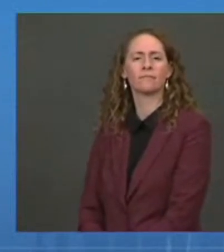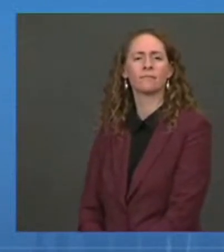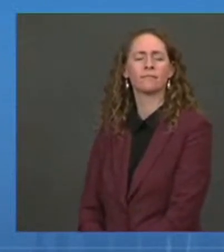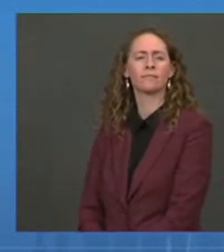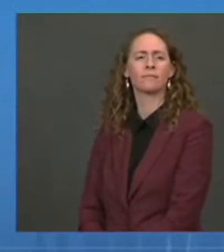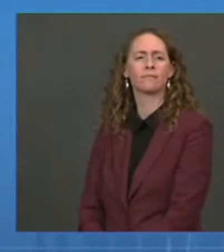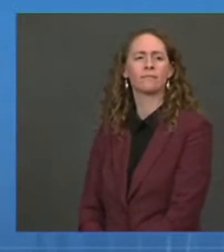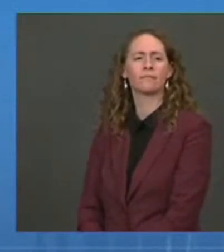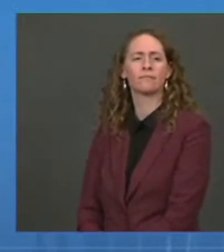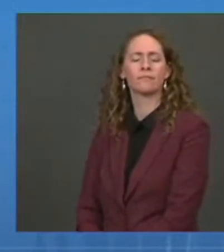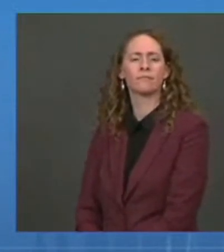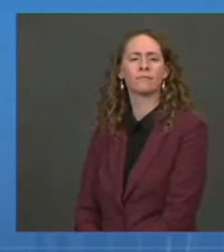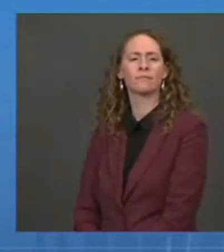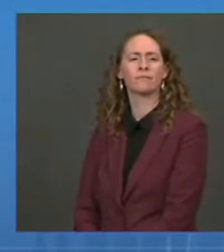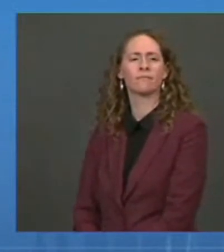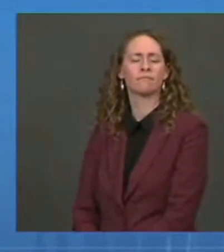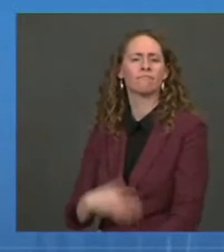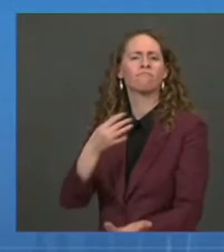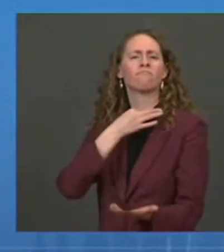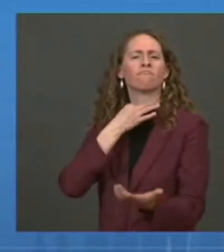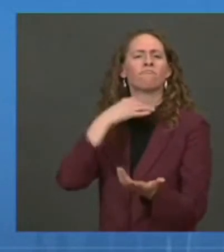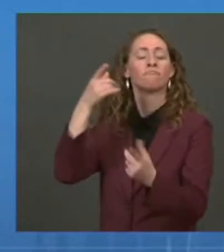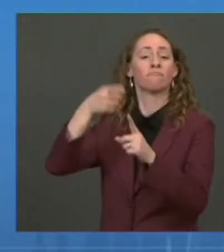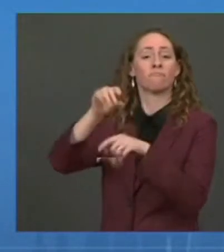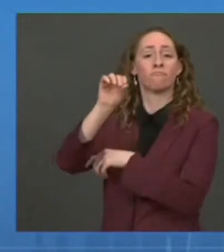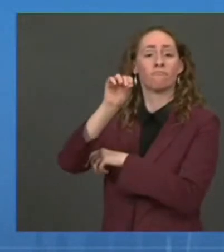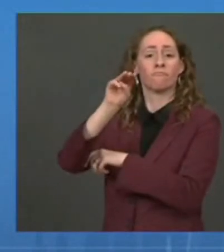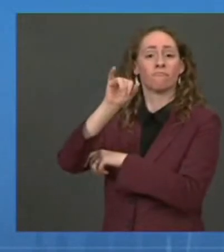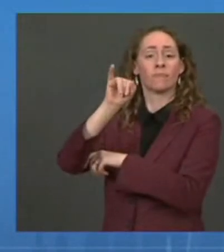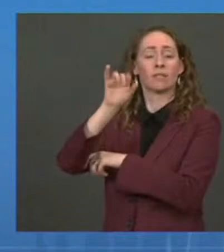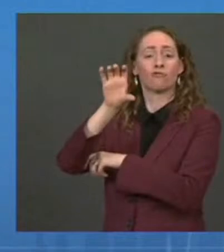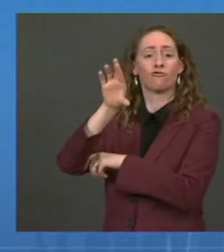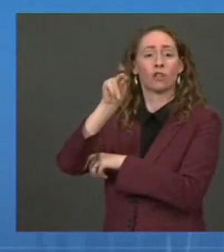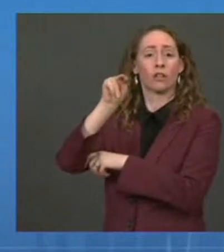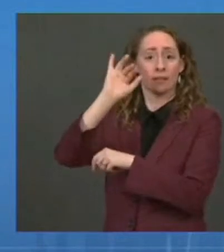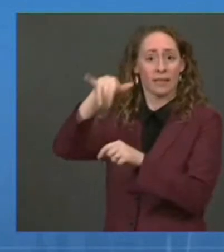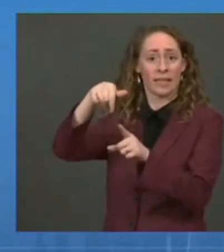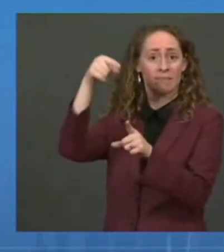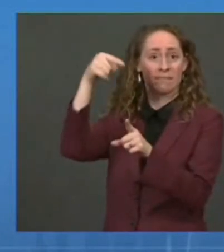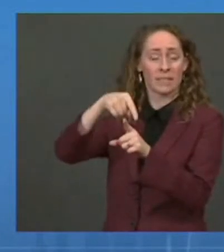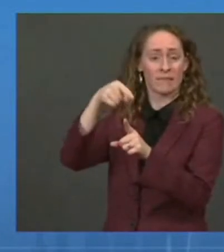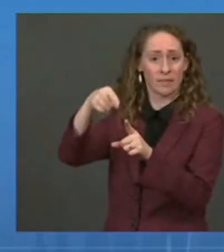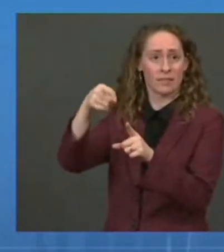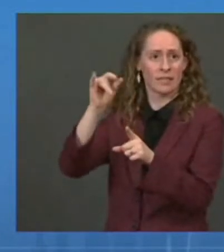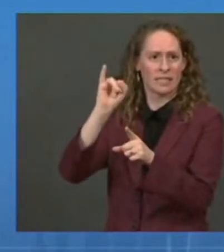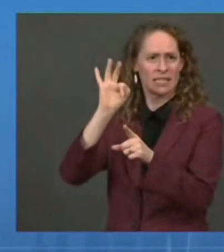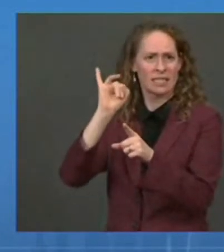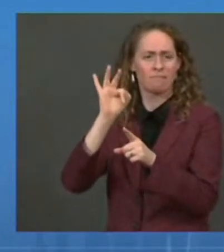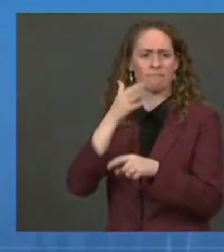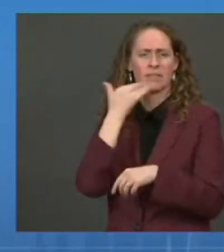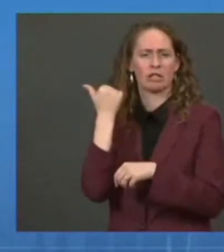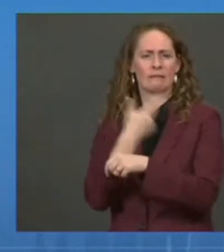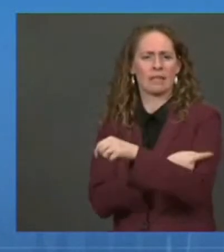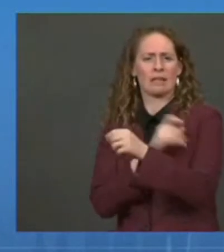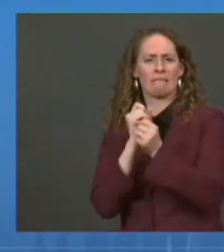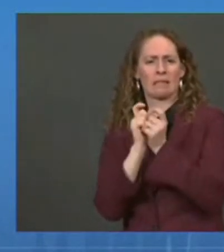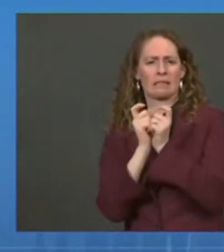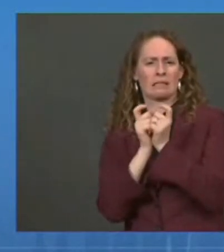VACCINES WILL BE THE OMICRON